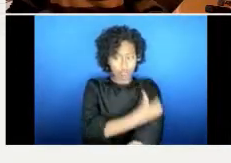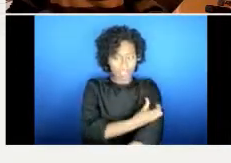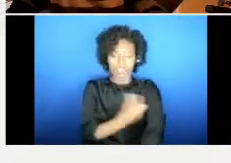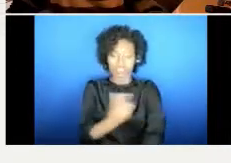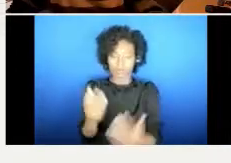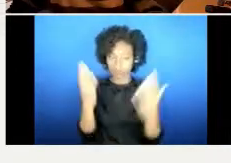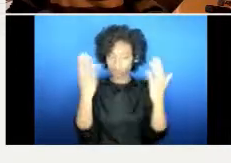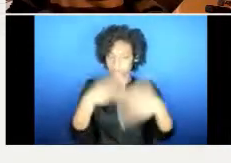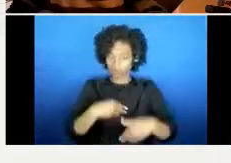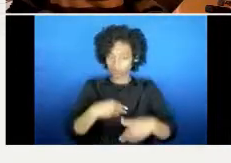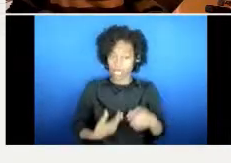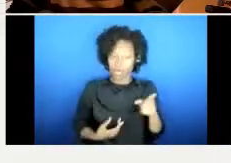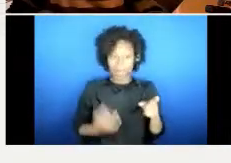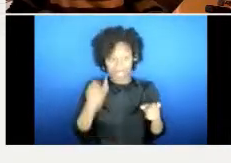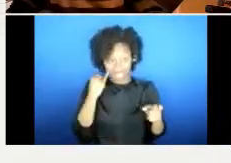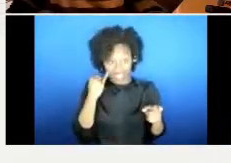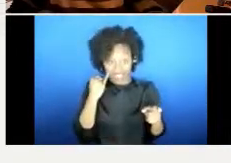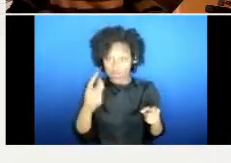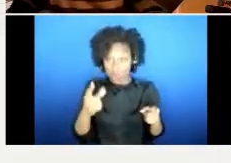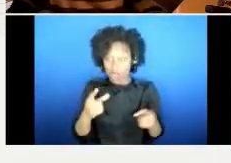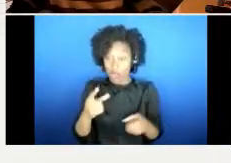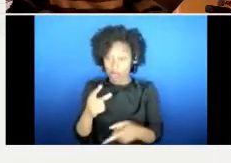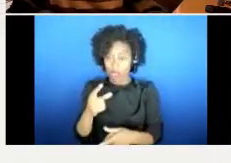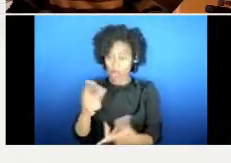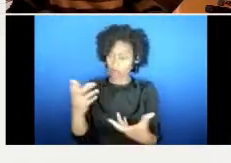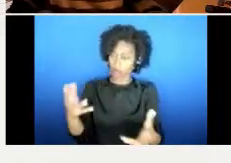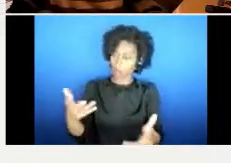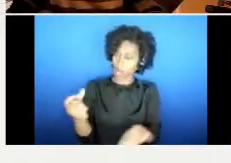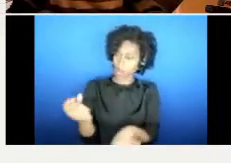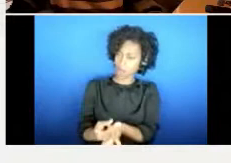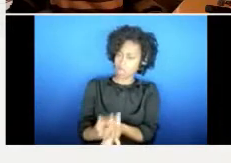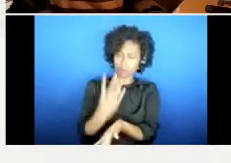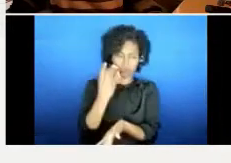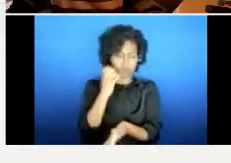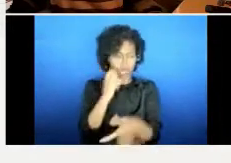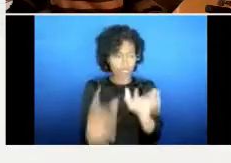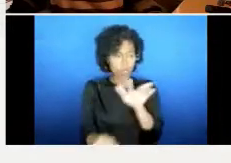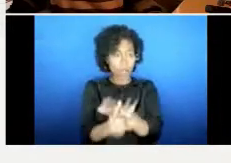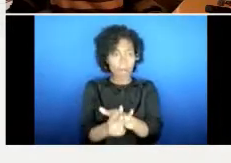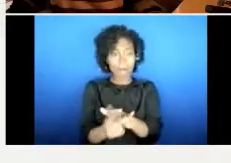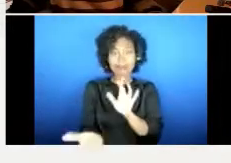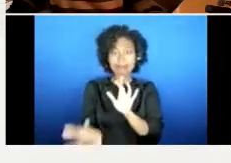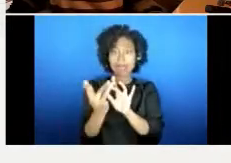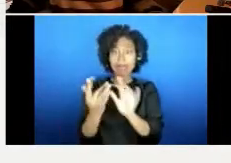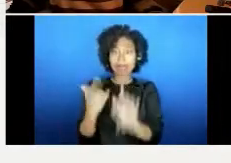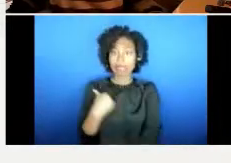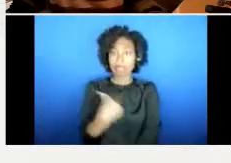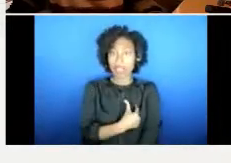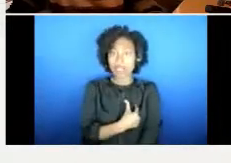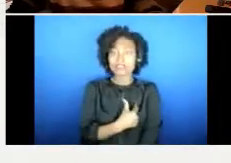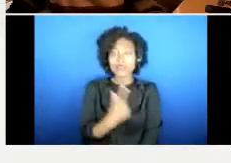contact us to check. We want to make sure you are authorized so you can update. In the